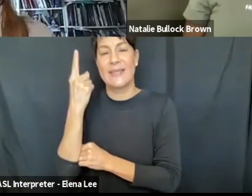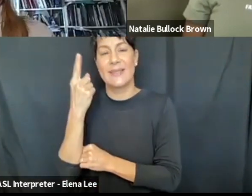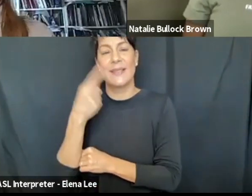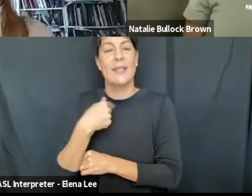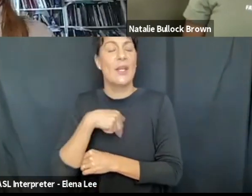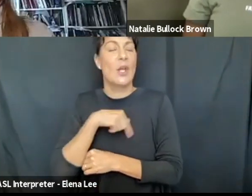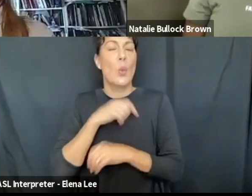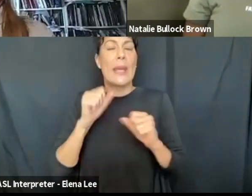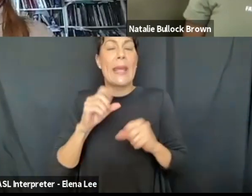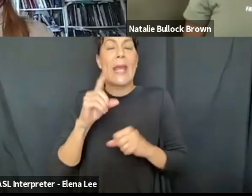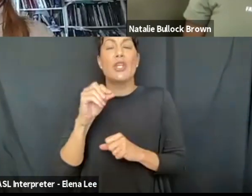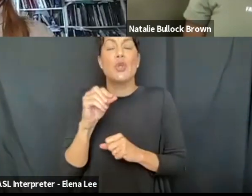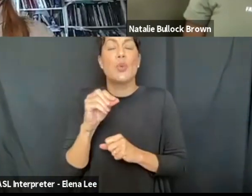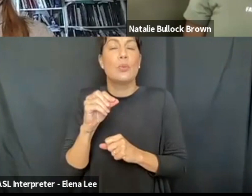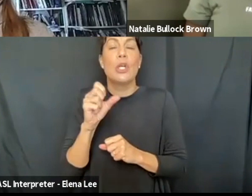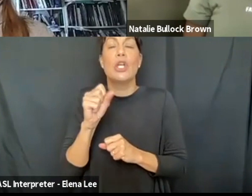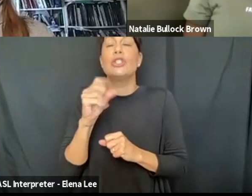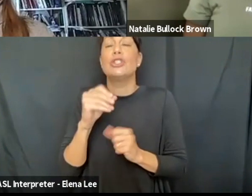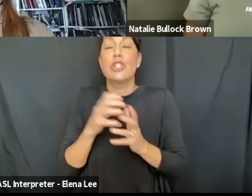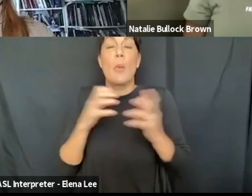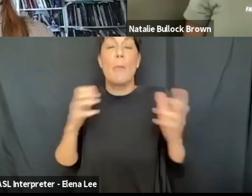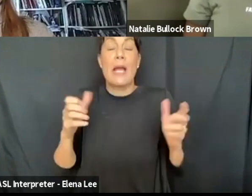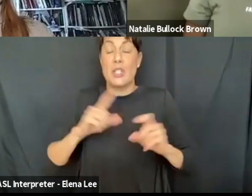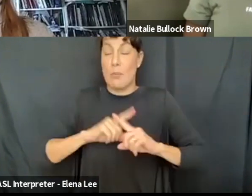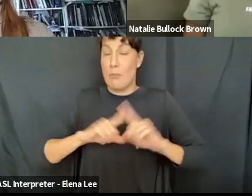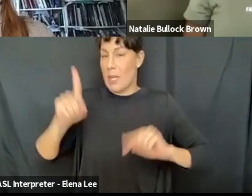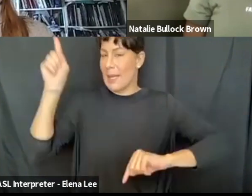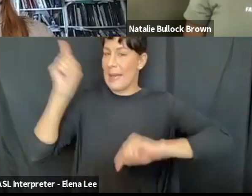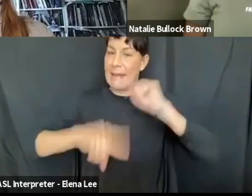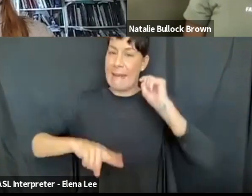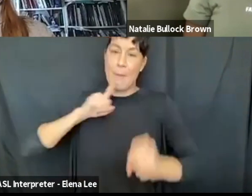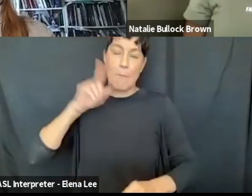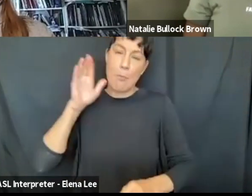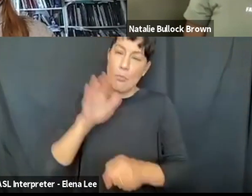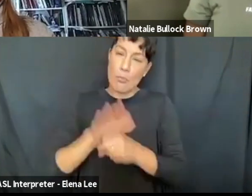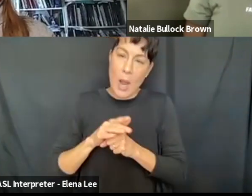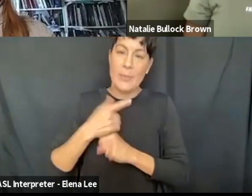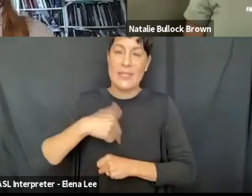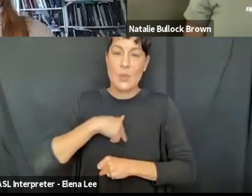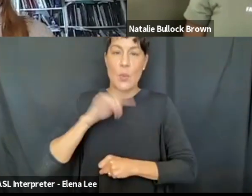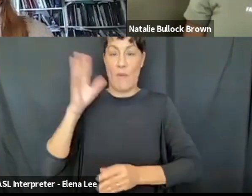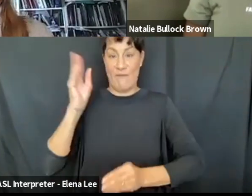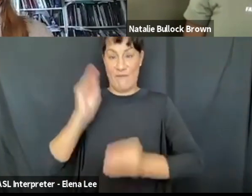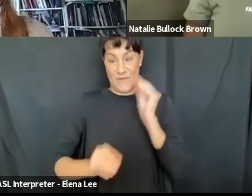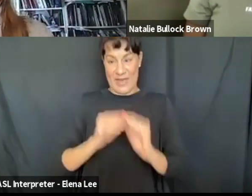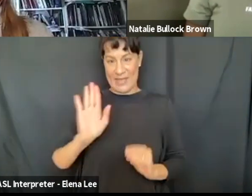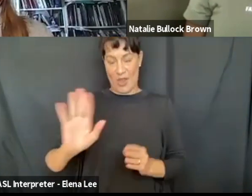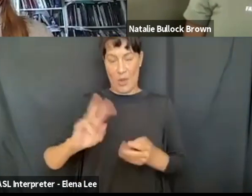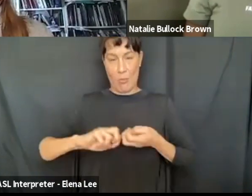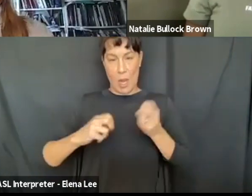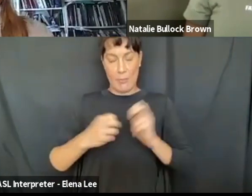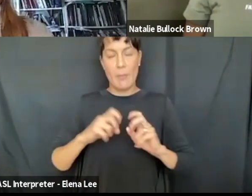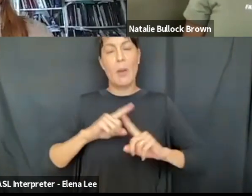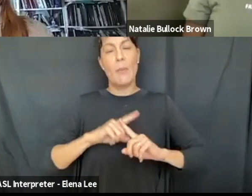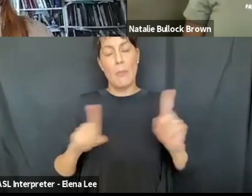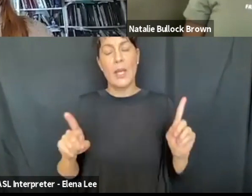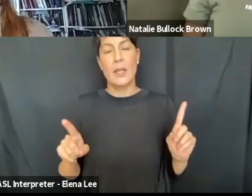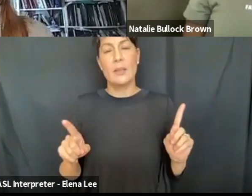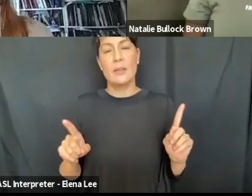and we can't promise that we're gonna fix problems, but that it's also really valuable